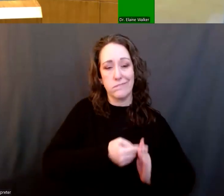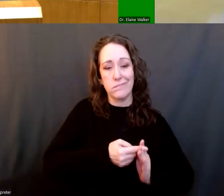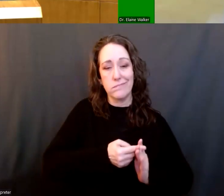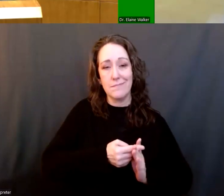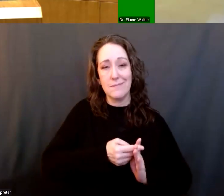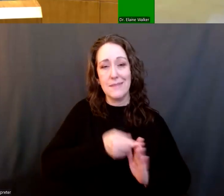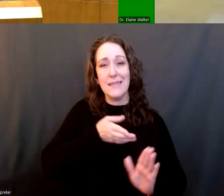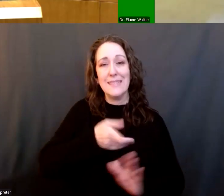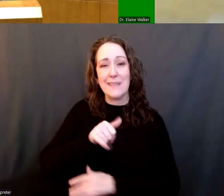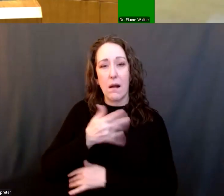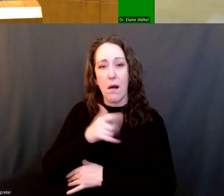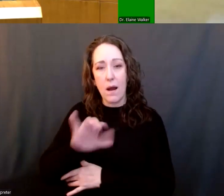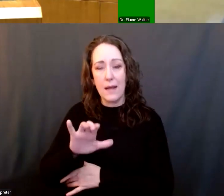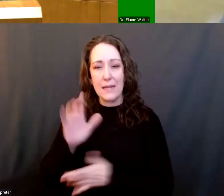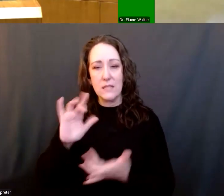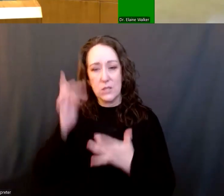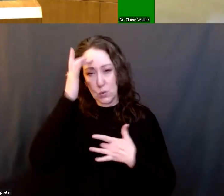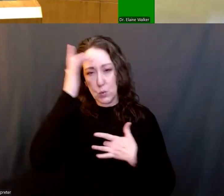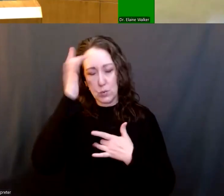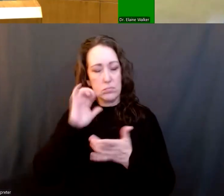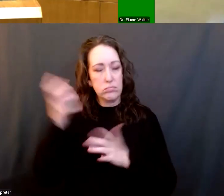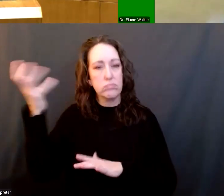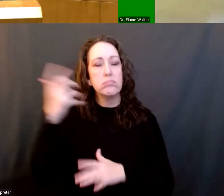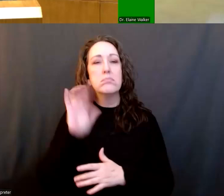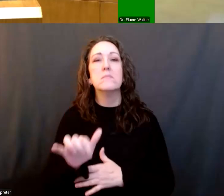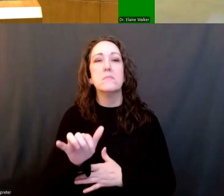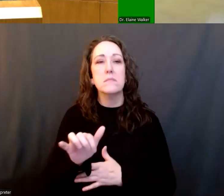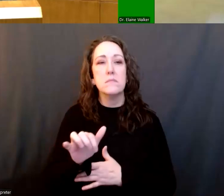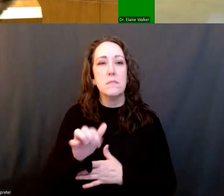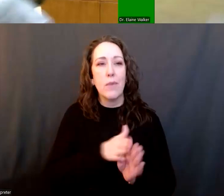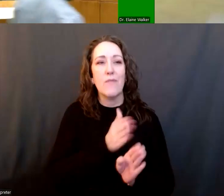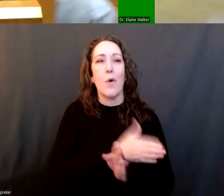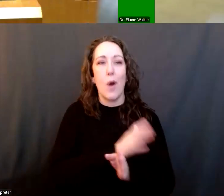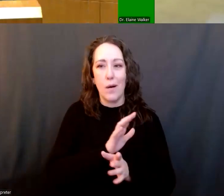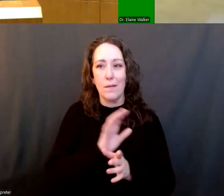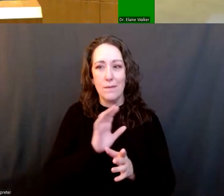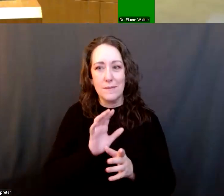doing that before it really became the popular Trend that it is today and in fact her work has